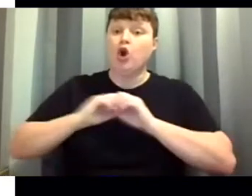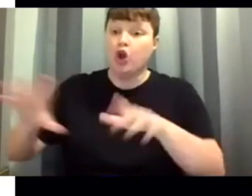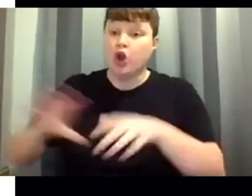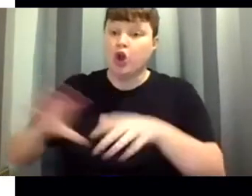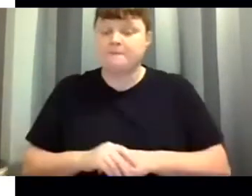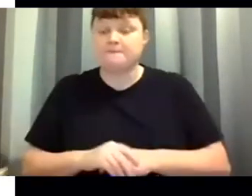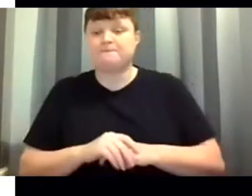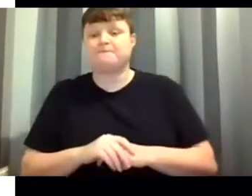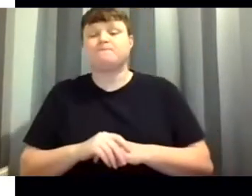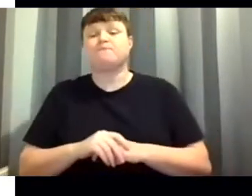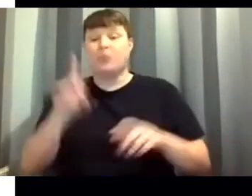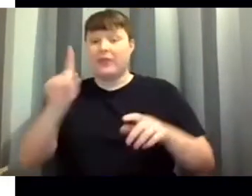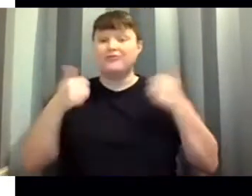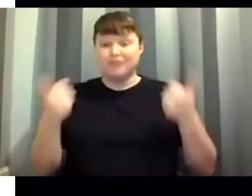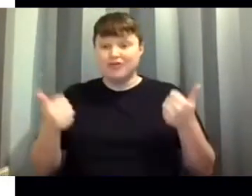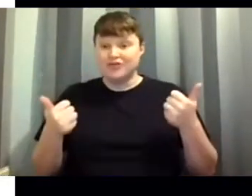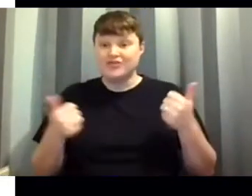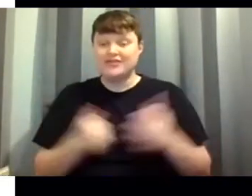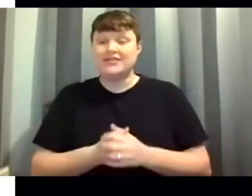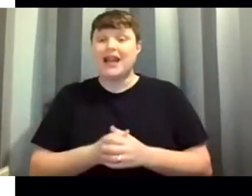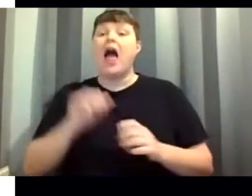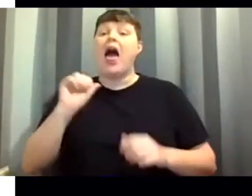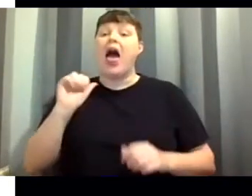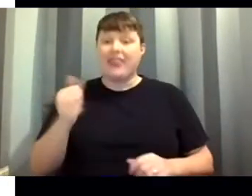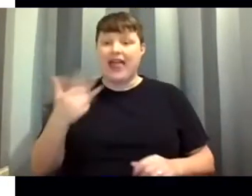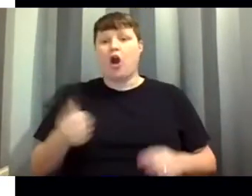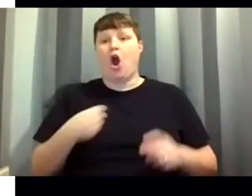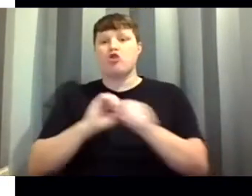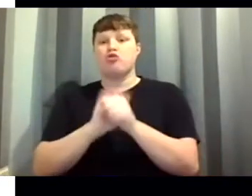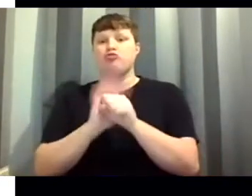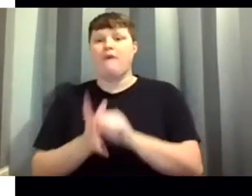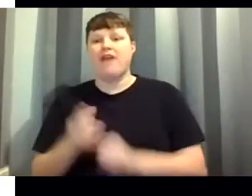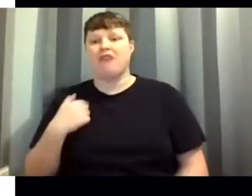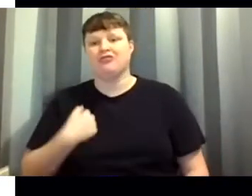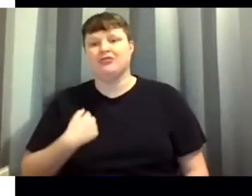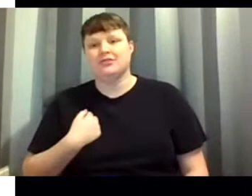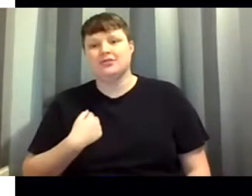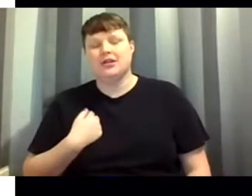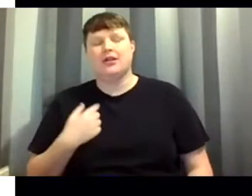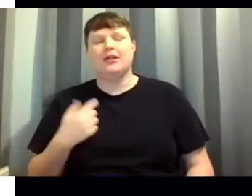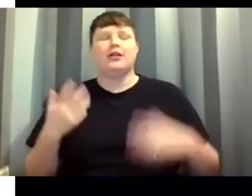was good. And then I got COVID (and I've had long COVID since) which also really sucks.